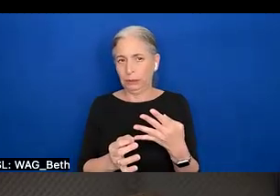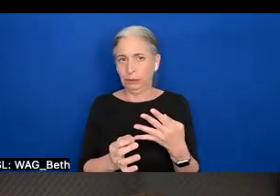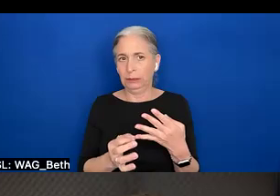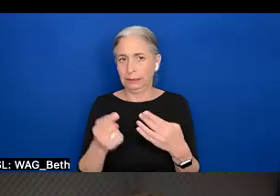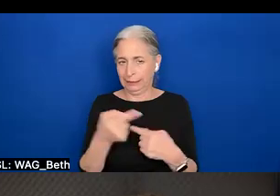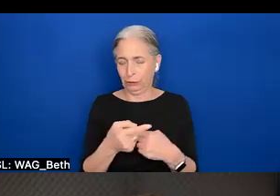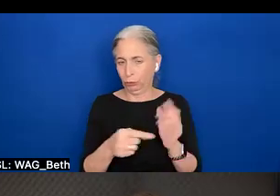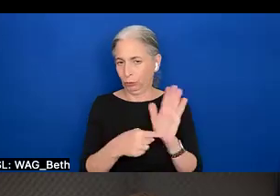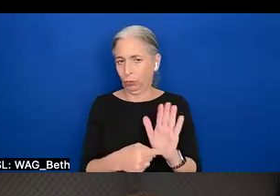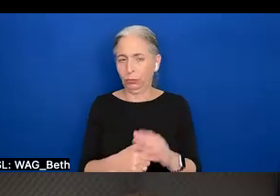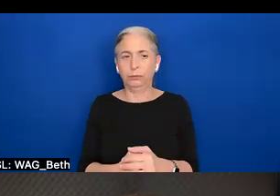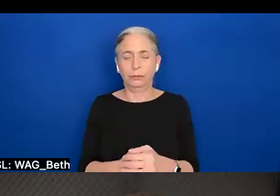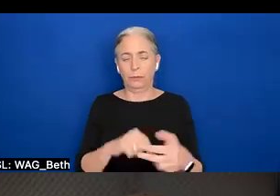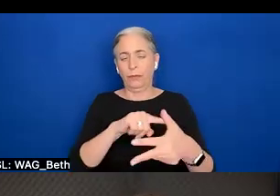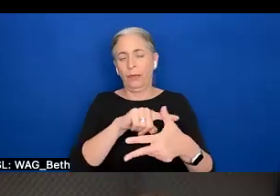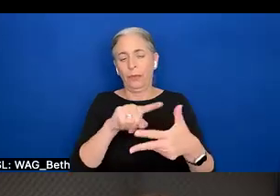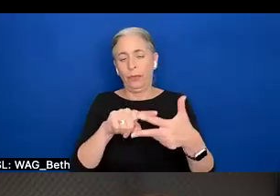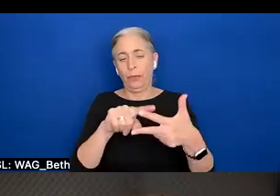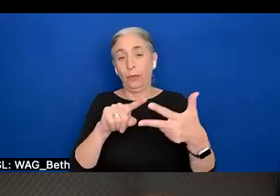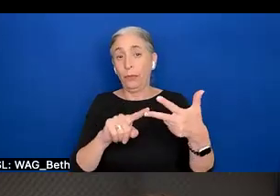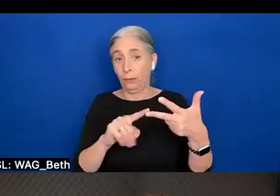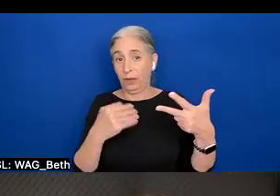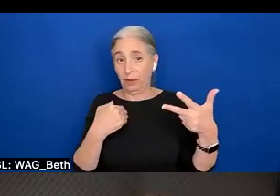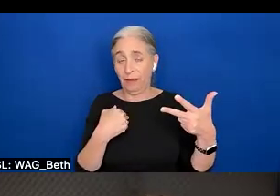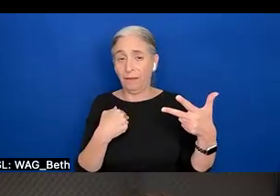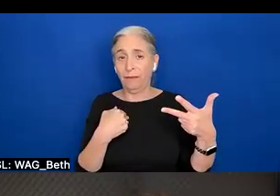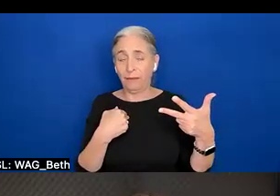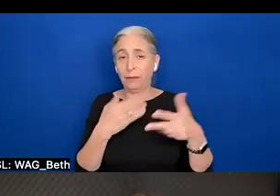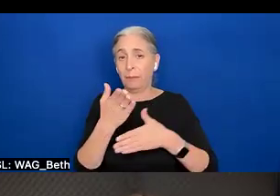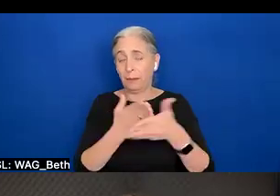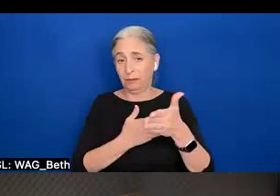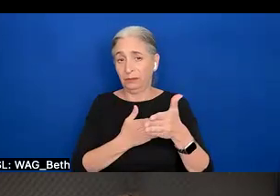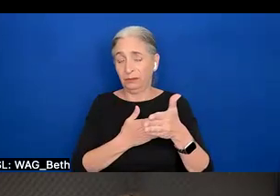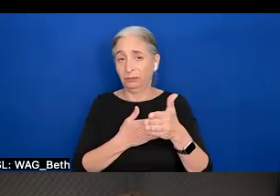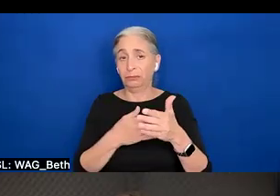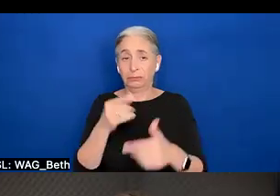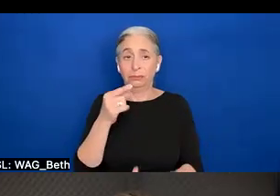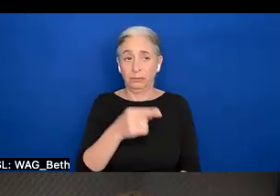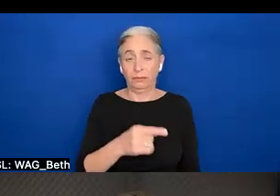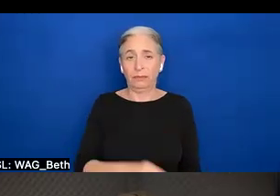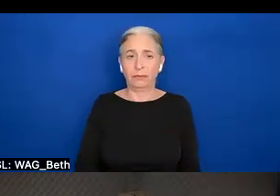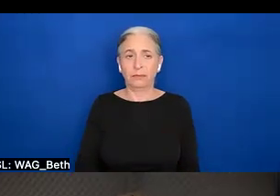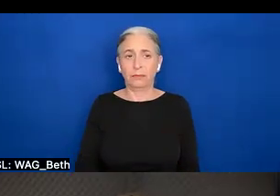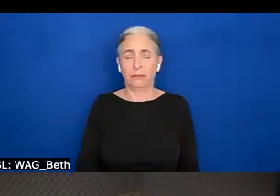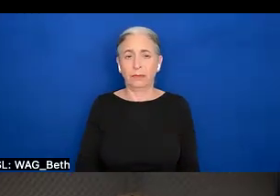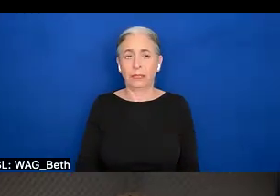So, there are three element that live together in this title.